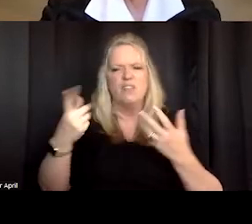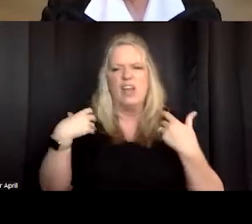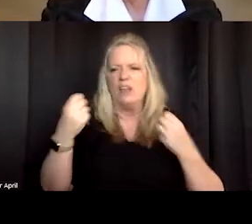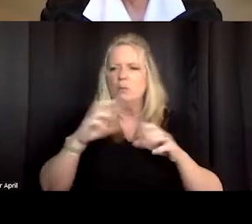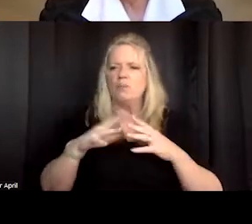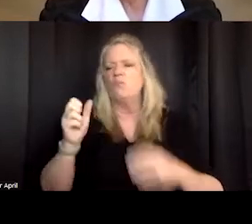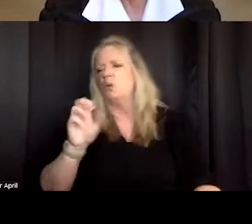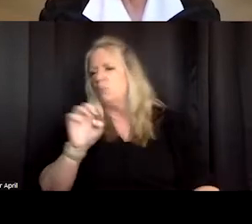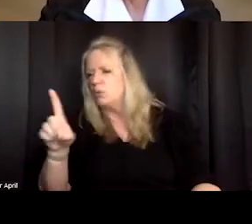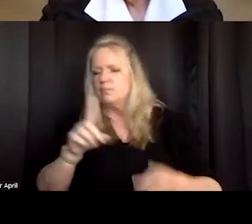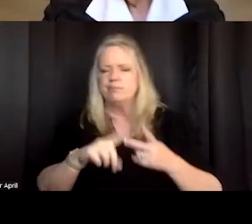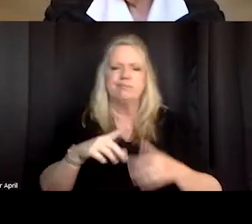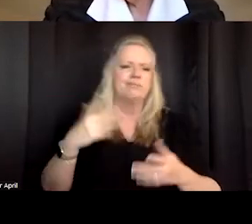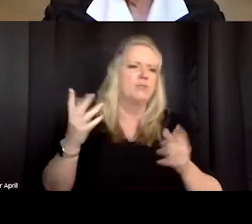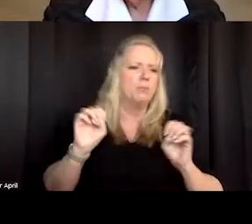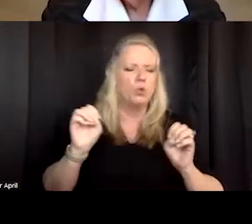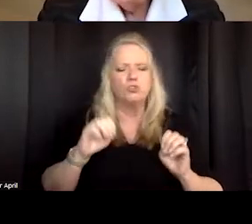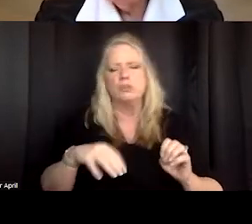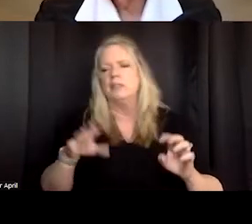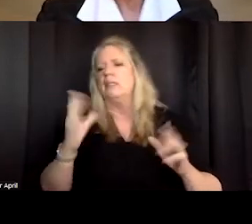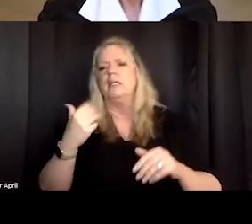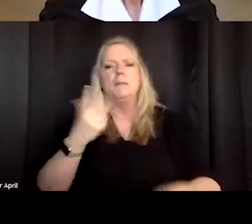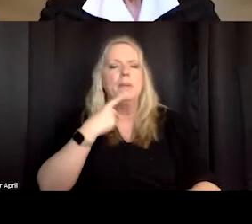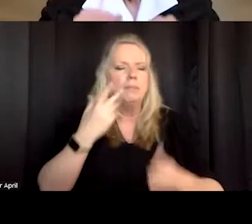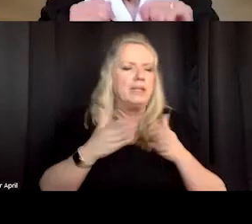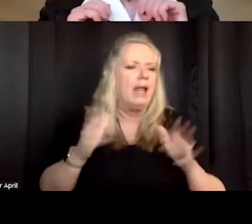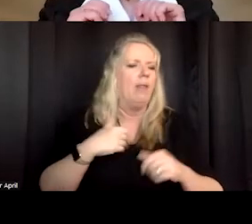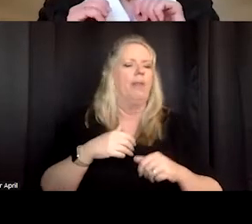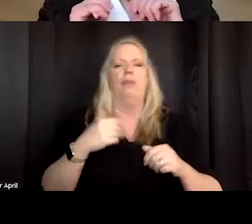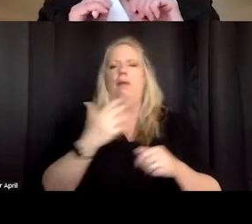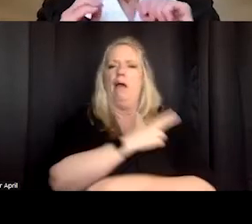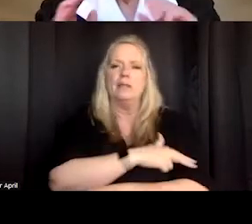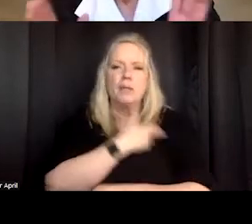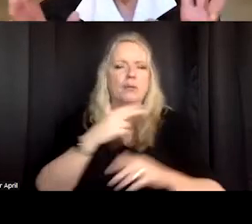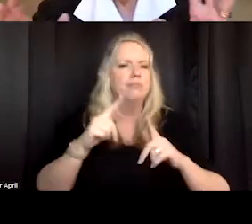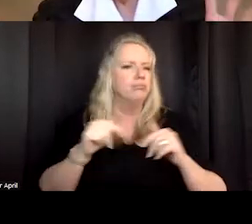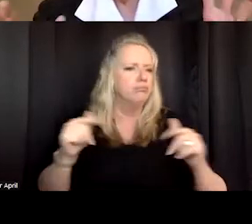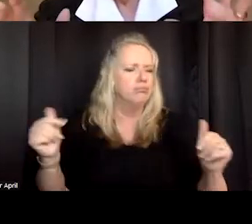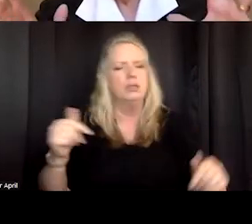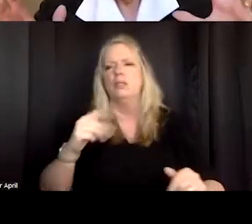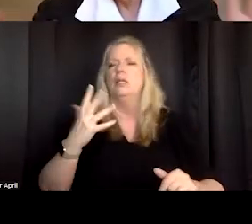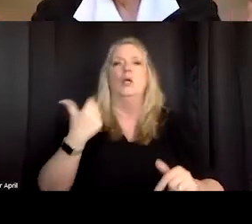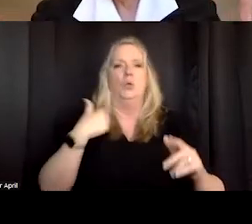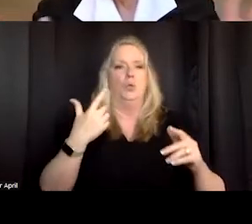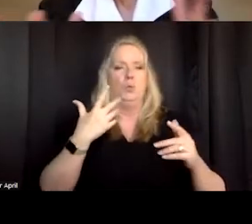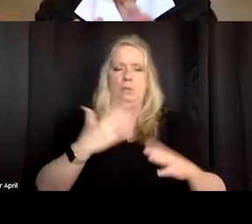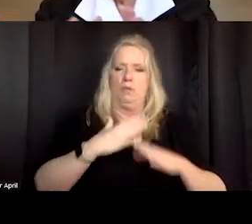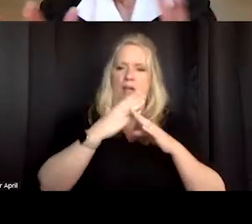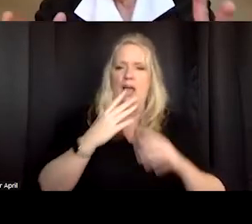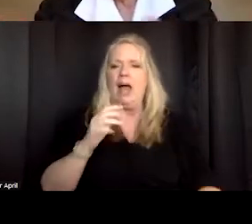EMERGENCY DEPARTMENTS. HOSPITALS, PUBLIC HEALTH. WE PRESENT UNNECESSARY USE OF SOME OF THESE